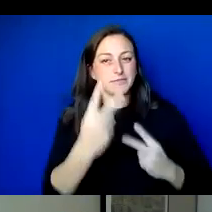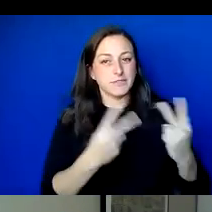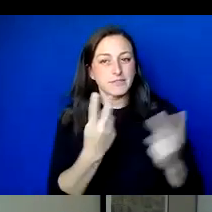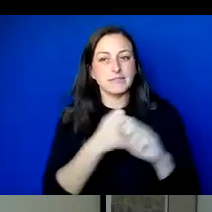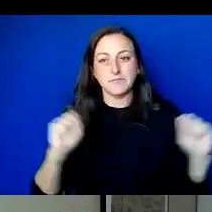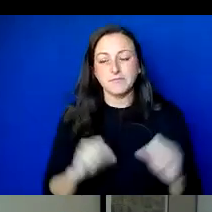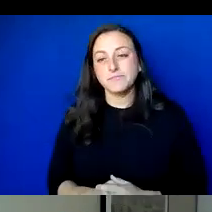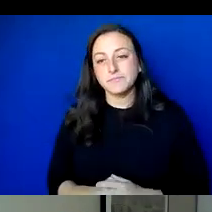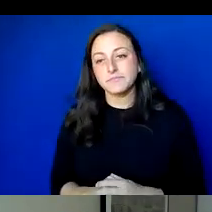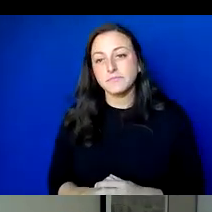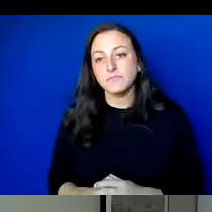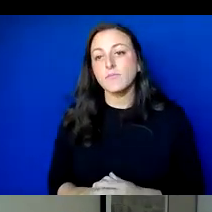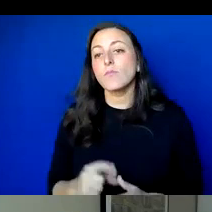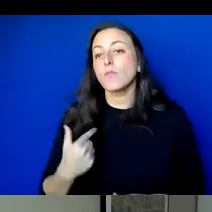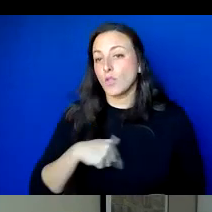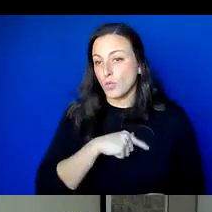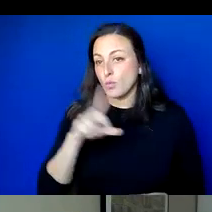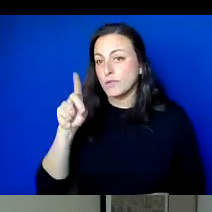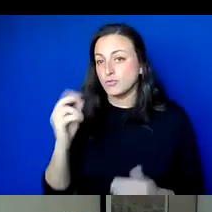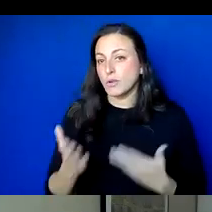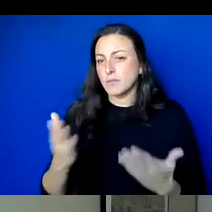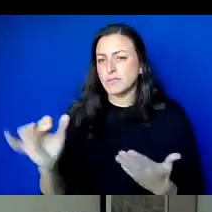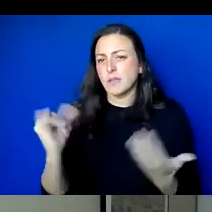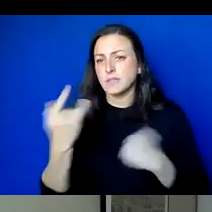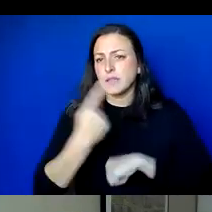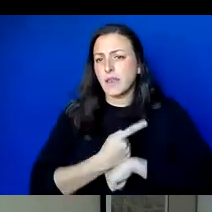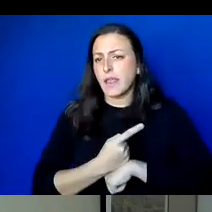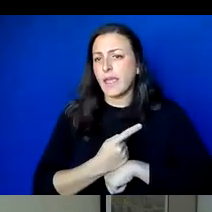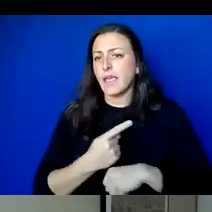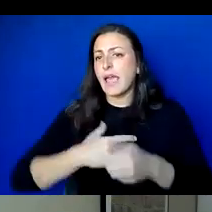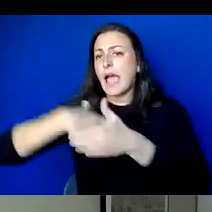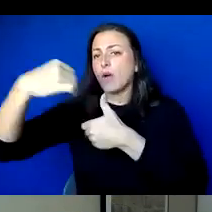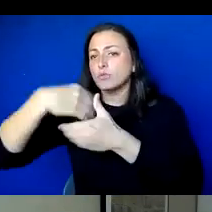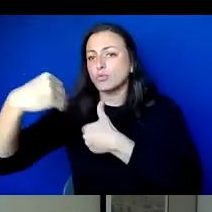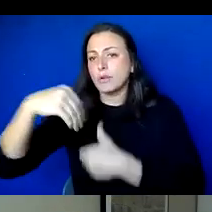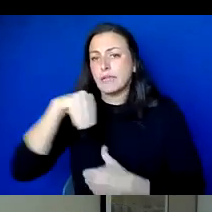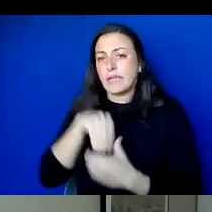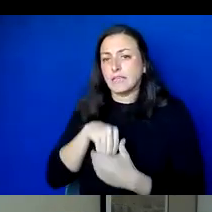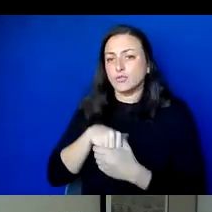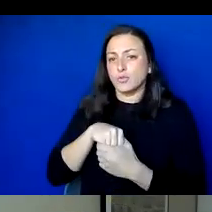recommend even today outdoor/indoor visitation based on the recommendations to date.